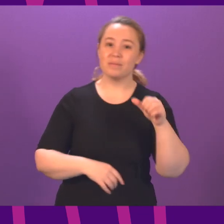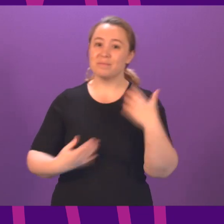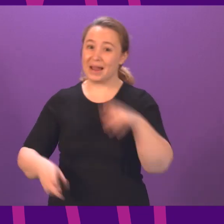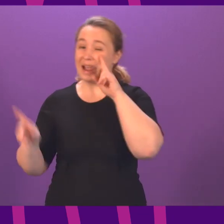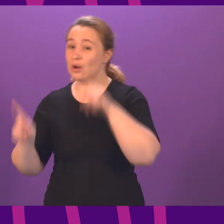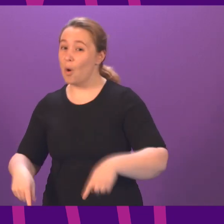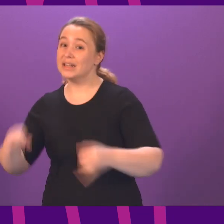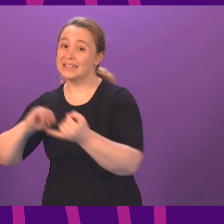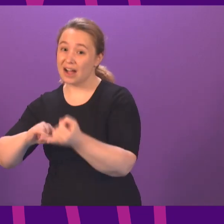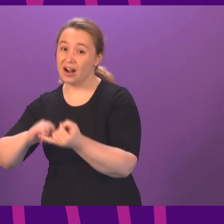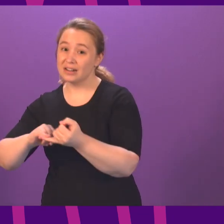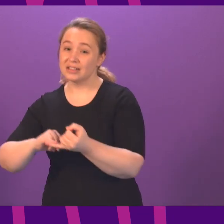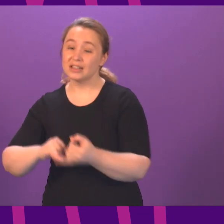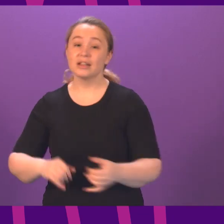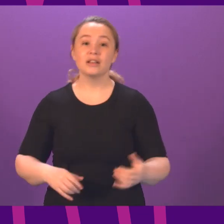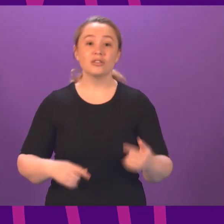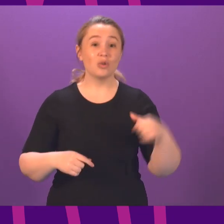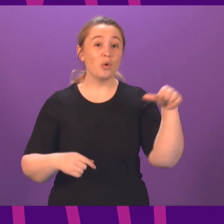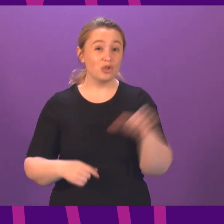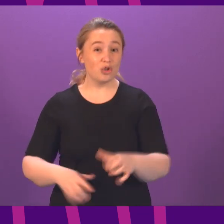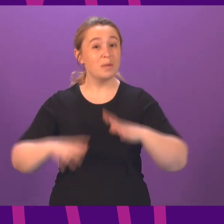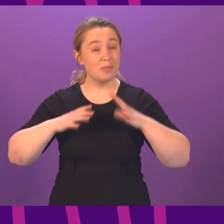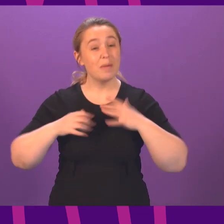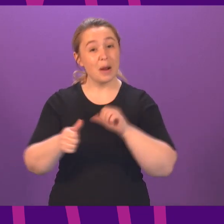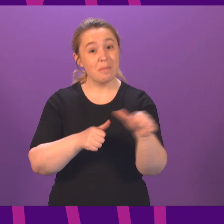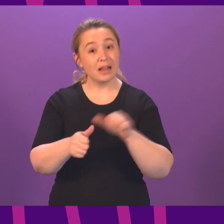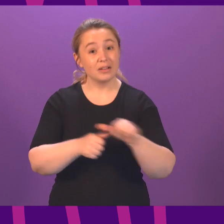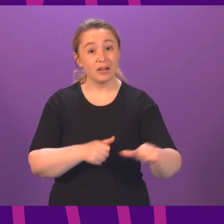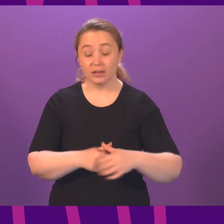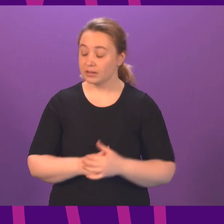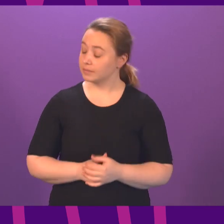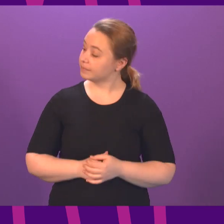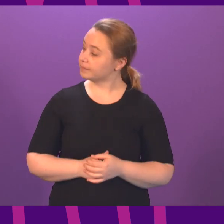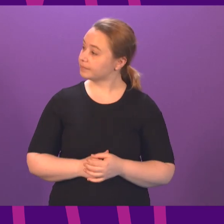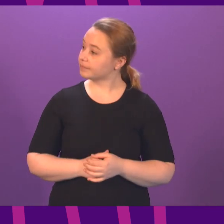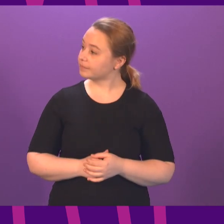on such matters, rather than just chuck soundbites across a parliamentary chamber.